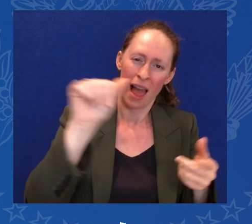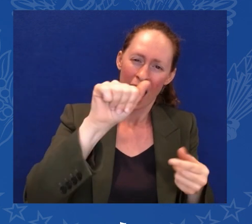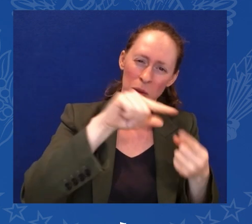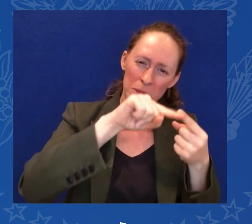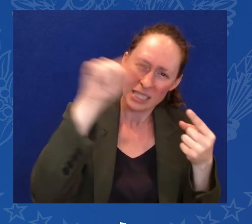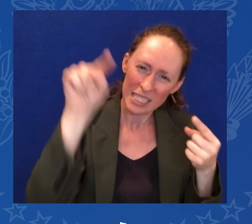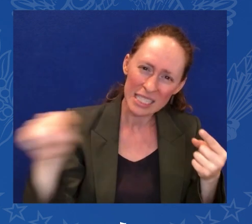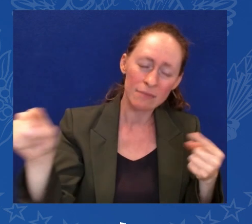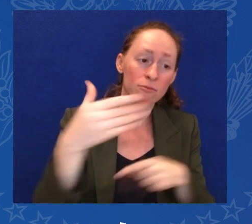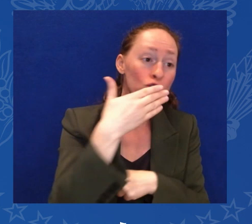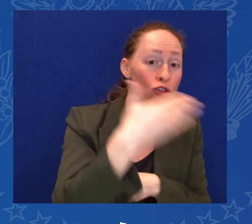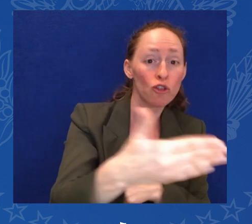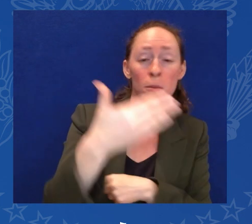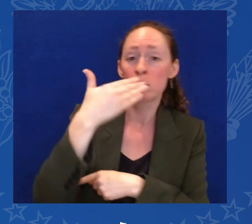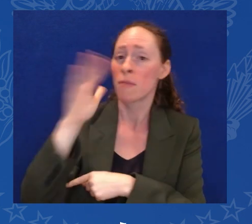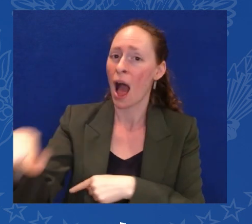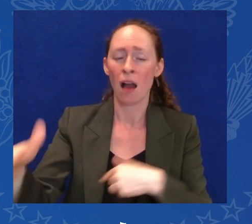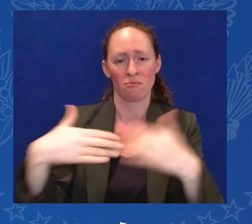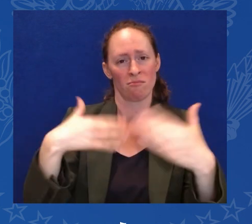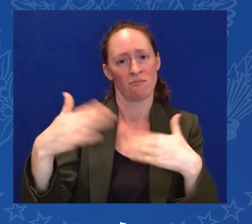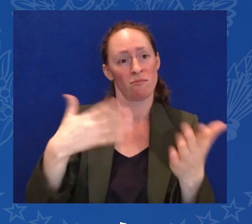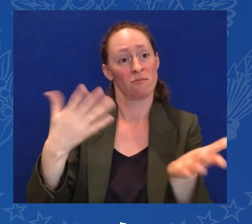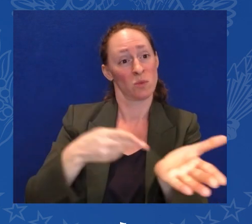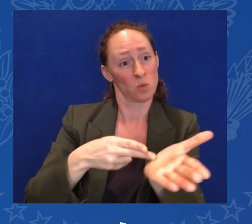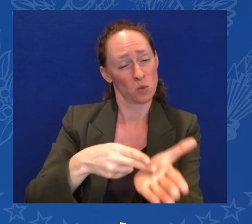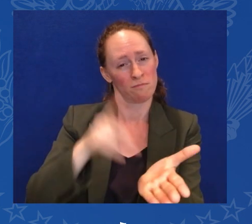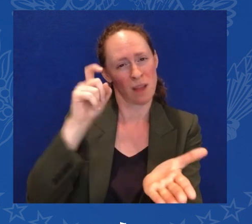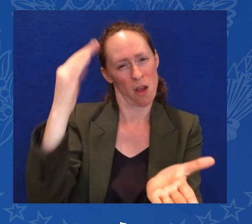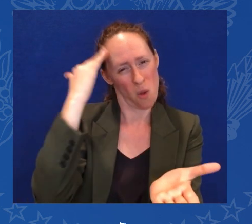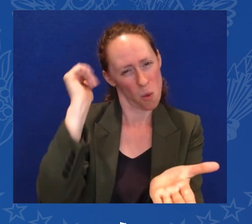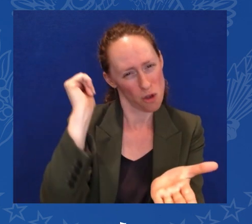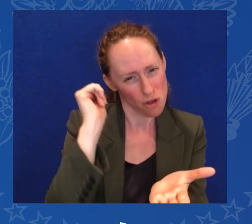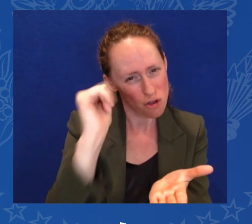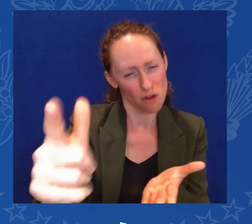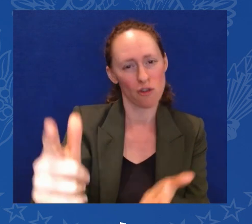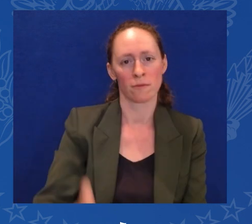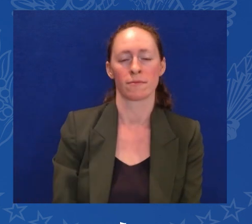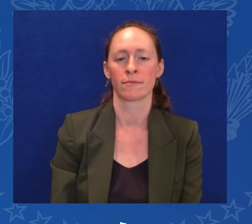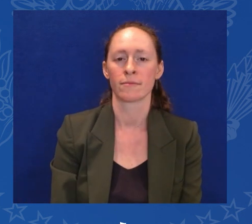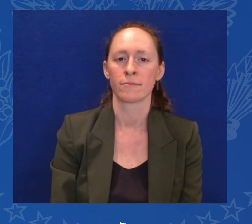That's what great nations do, and we are a great nation. That's what they do.